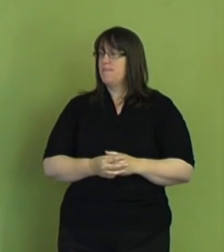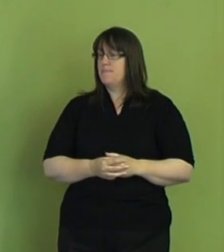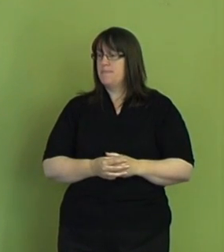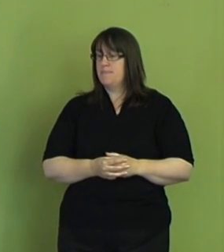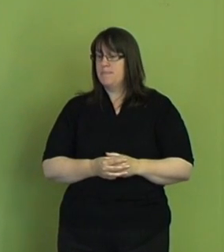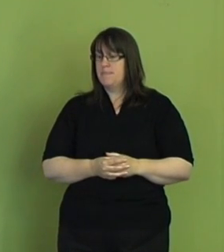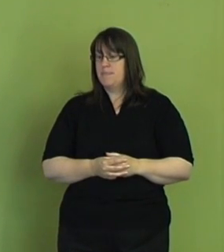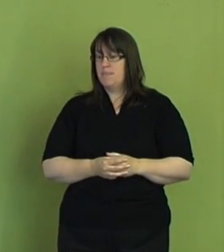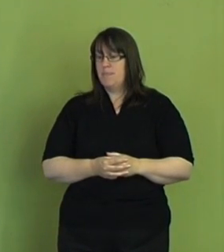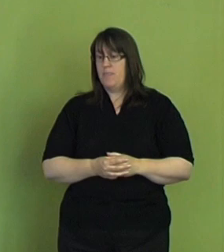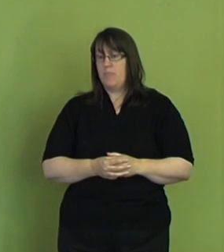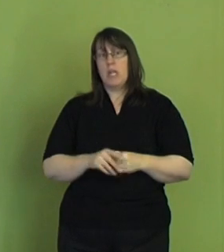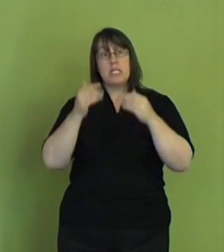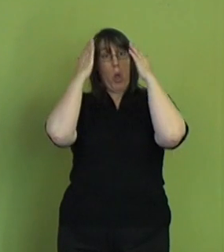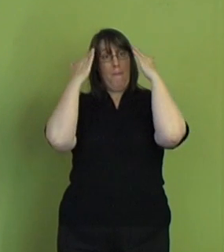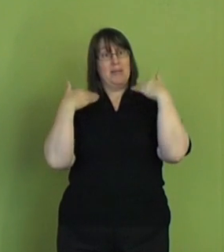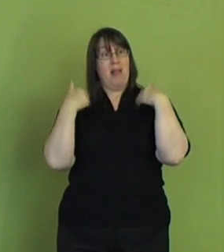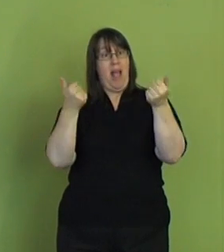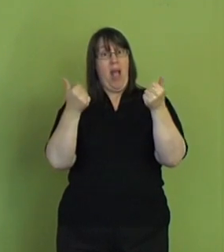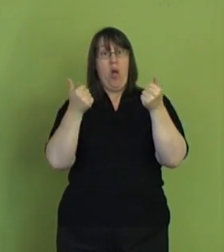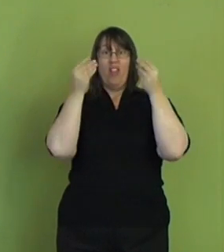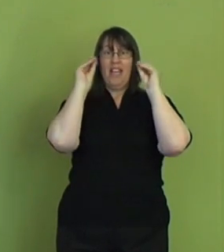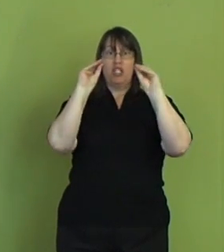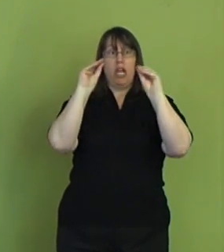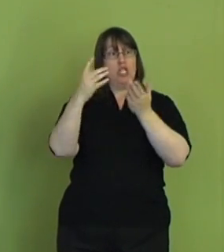The Mental Health Education and Resource Centre here in Christchurch